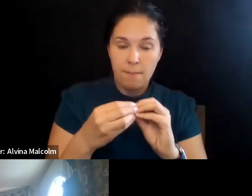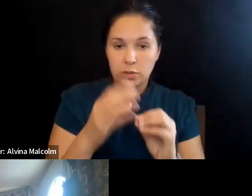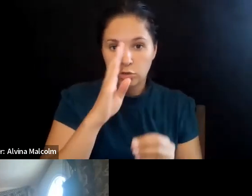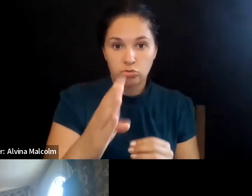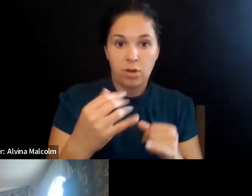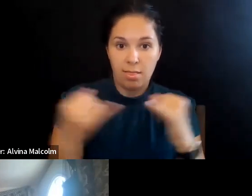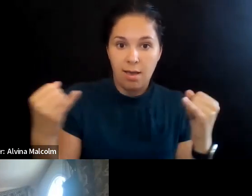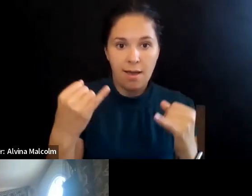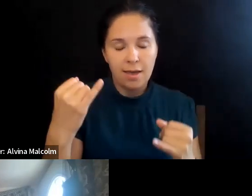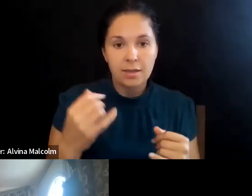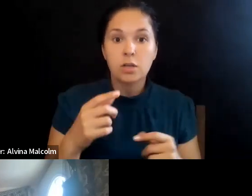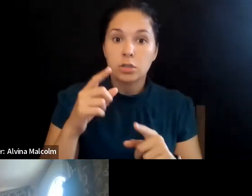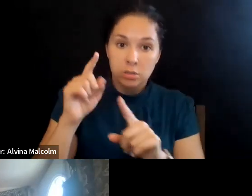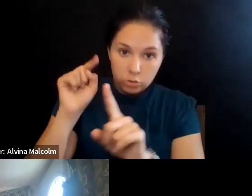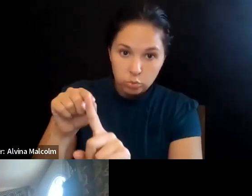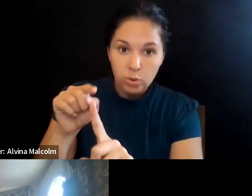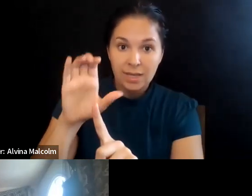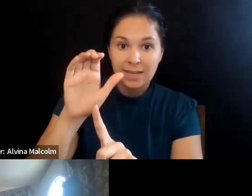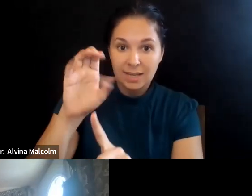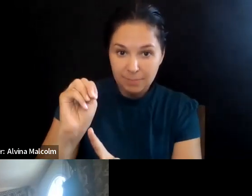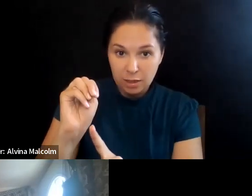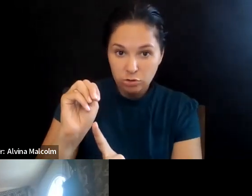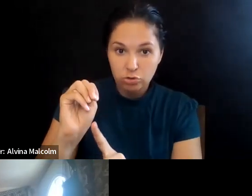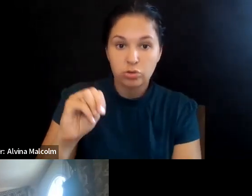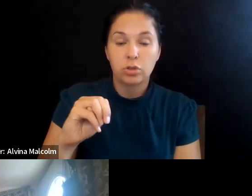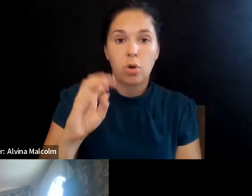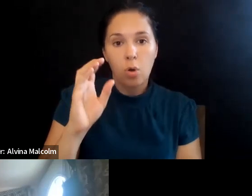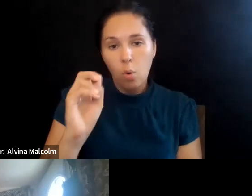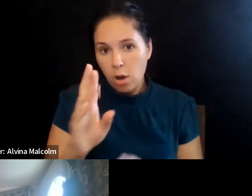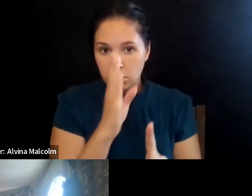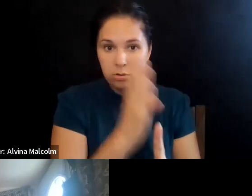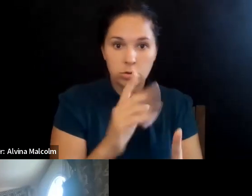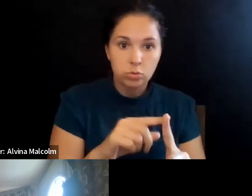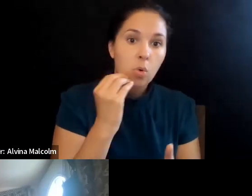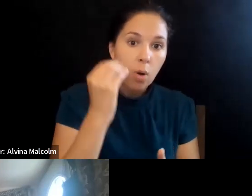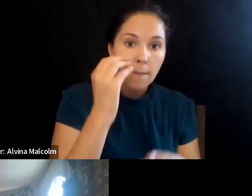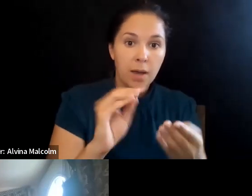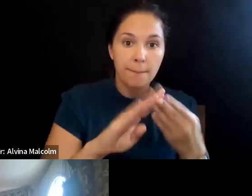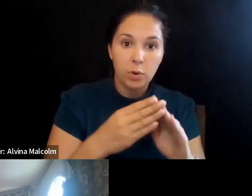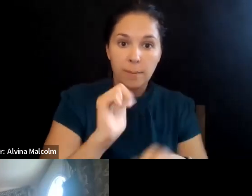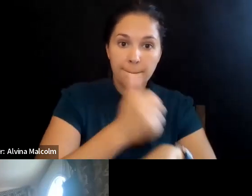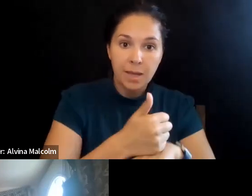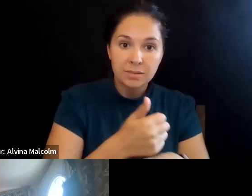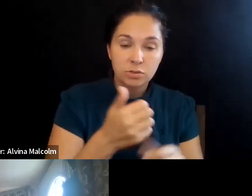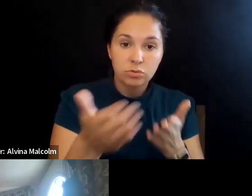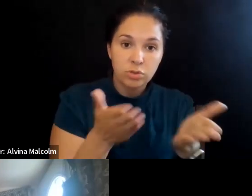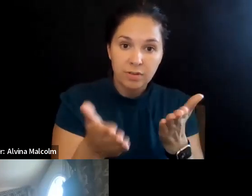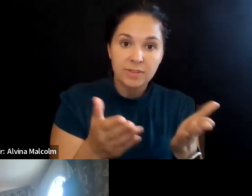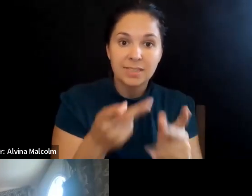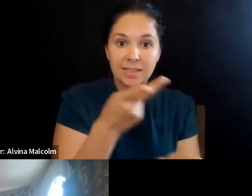time. If you ask the questions ahead of time, it I can be in your ISP. Having a direct number, direct line, if